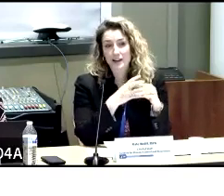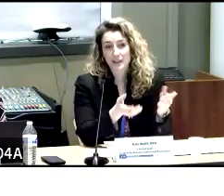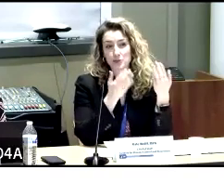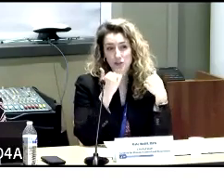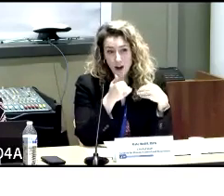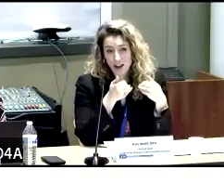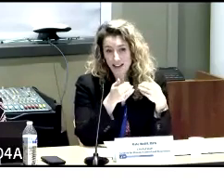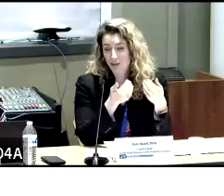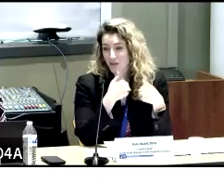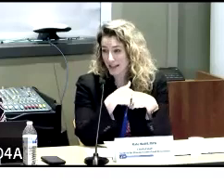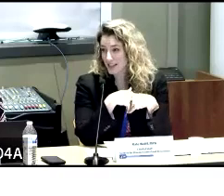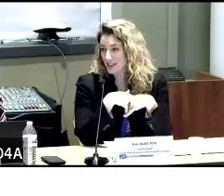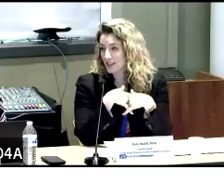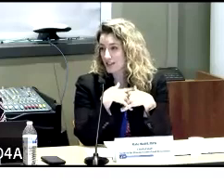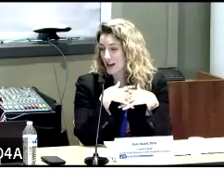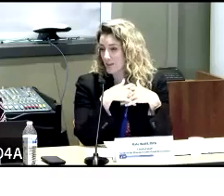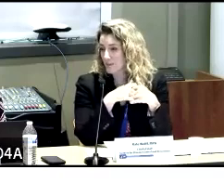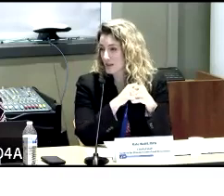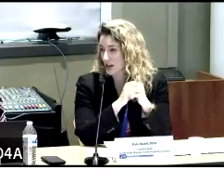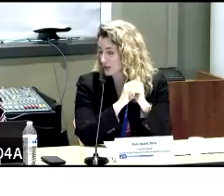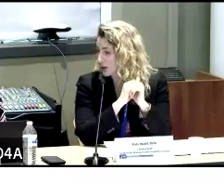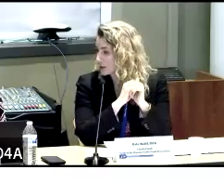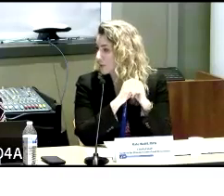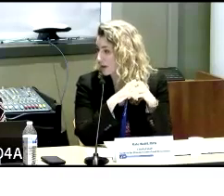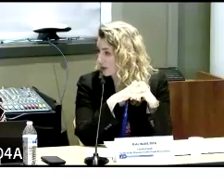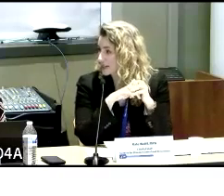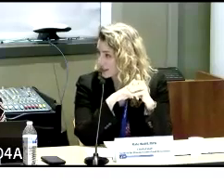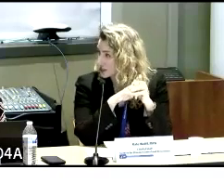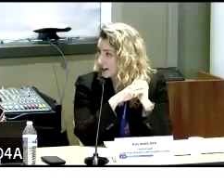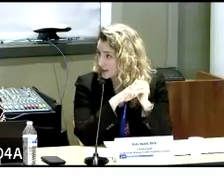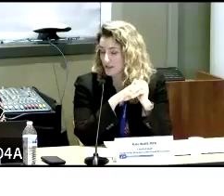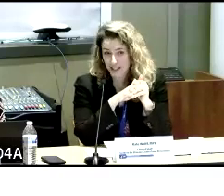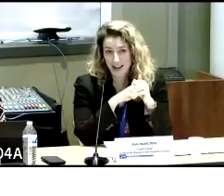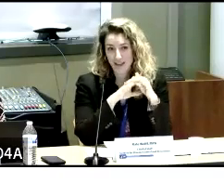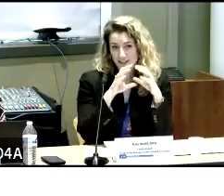And then you saw, again, reflected in Dr. Cohen's priorities that she talked about today,